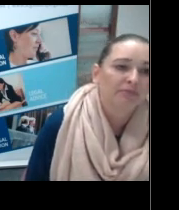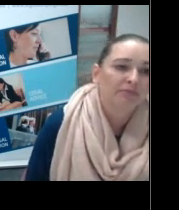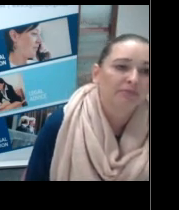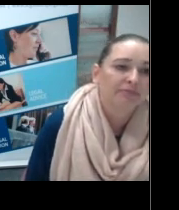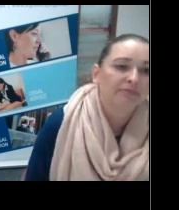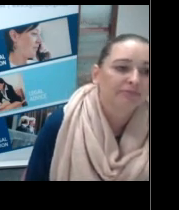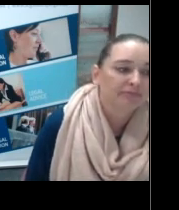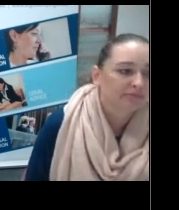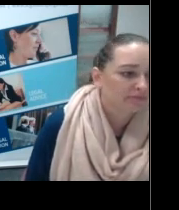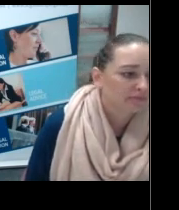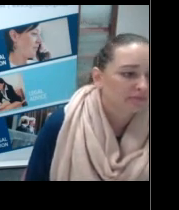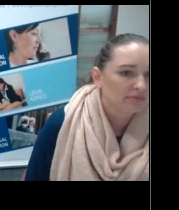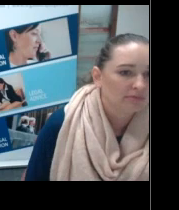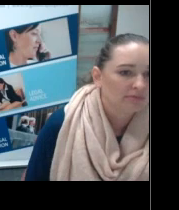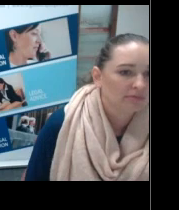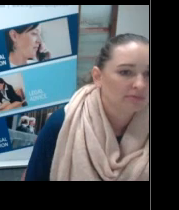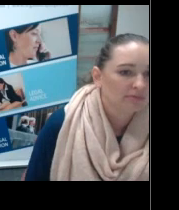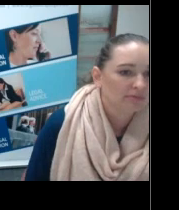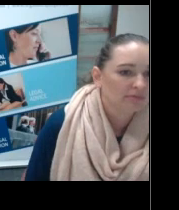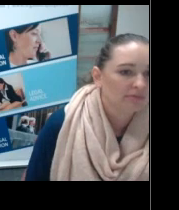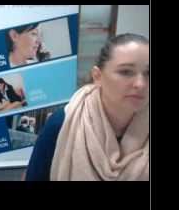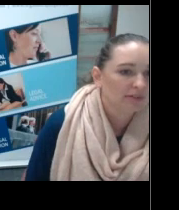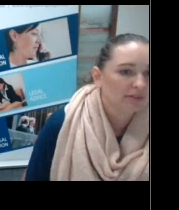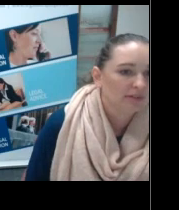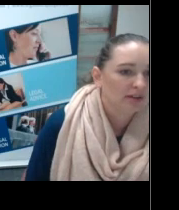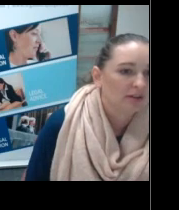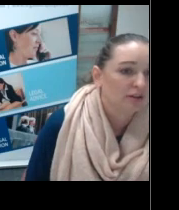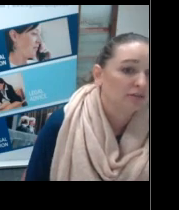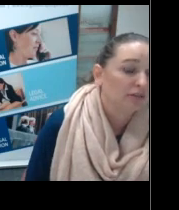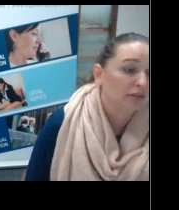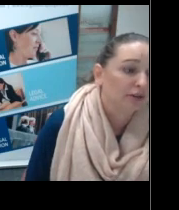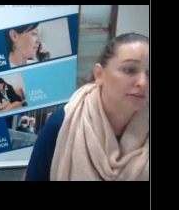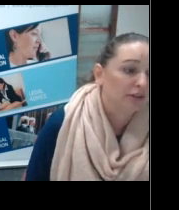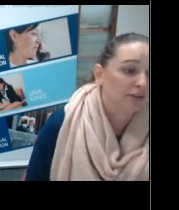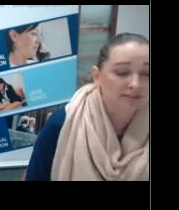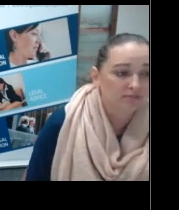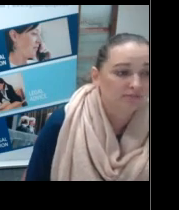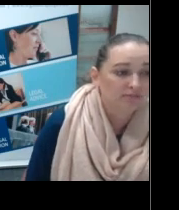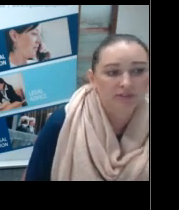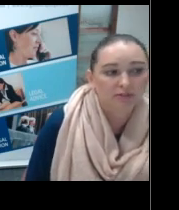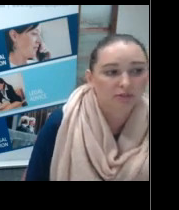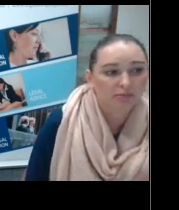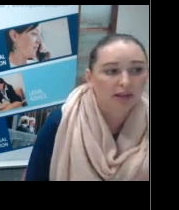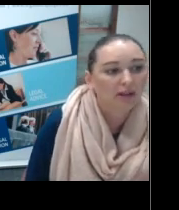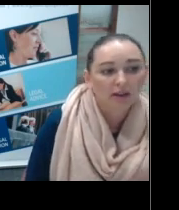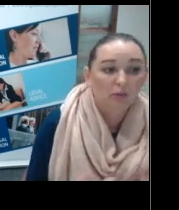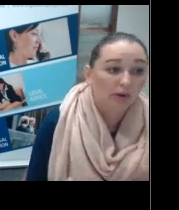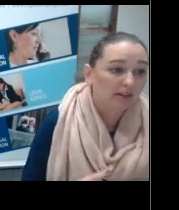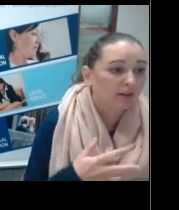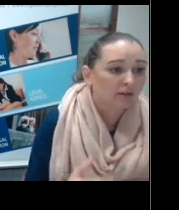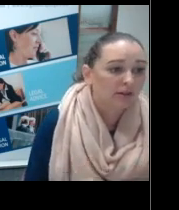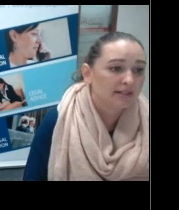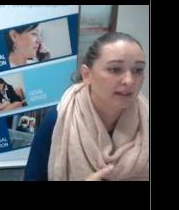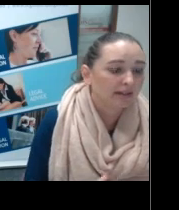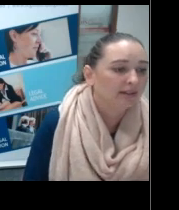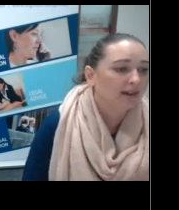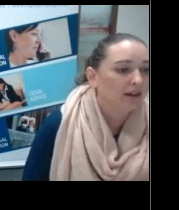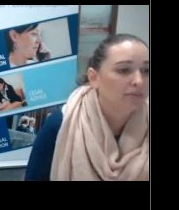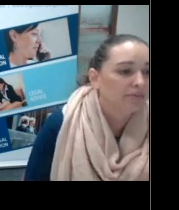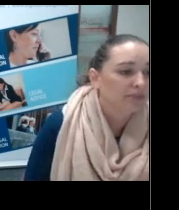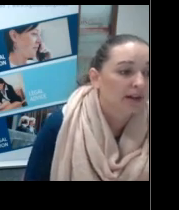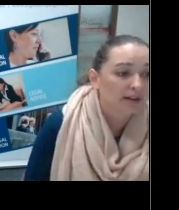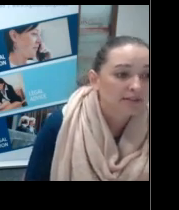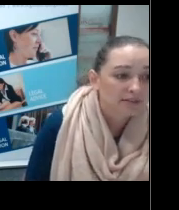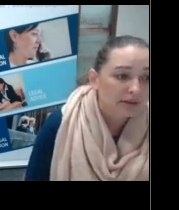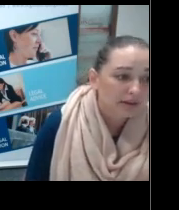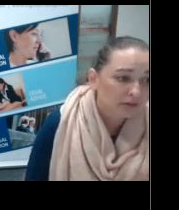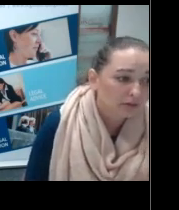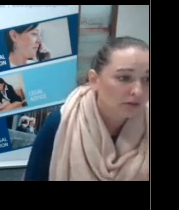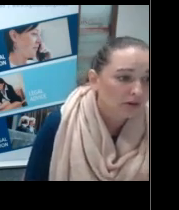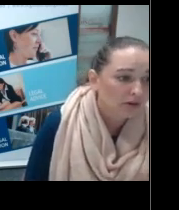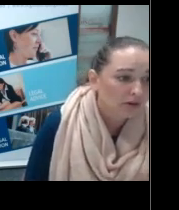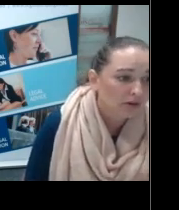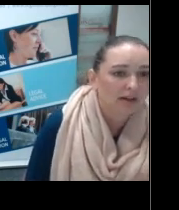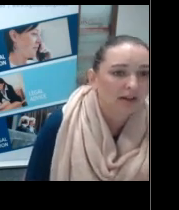I know for a lot of you this could be a weekly or a daily task as part of your role, and